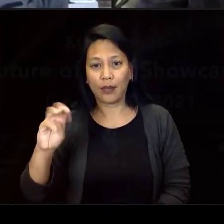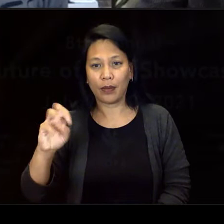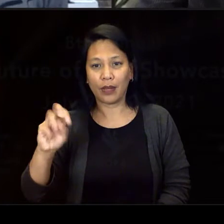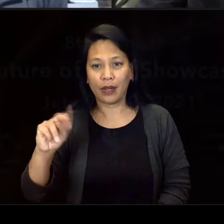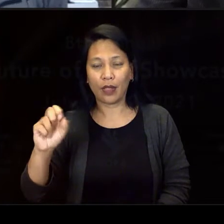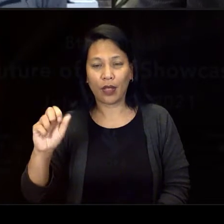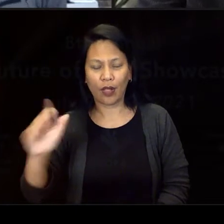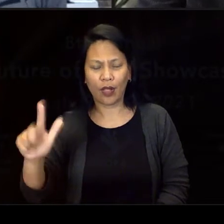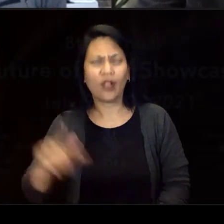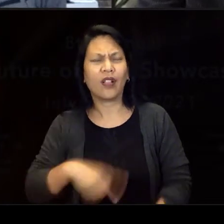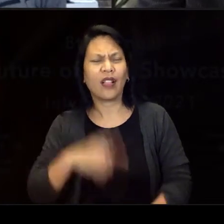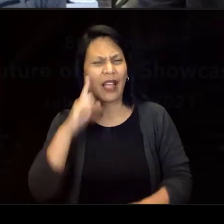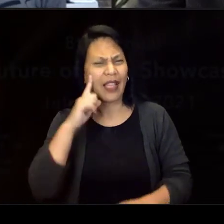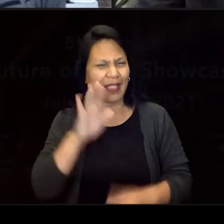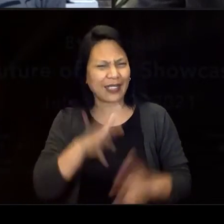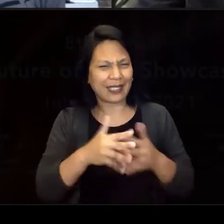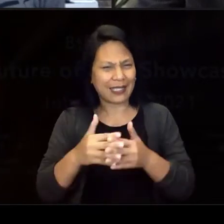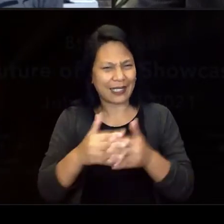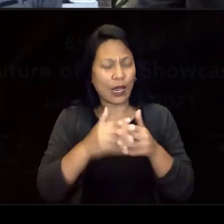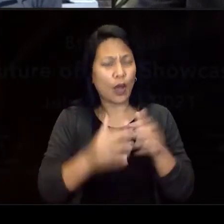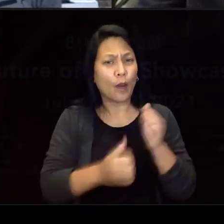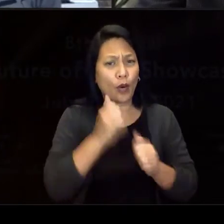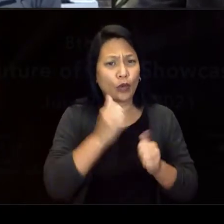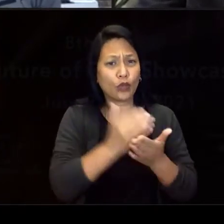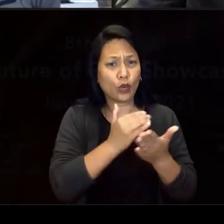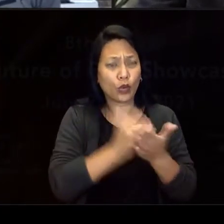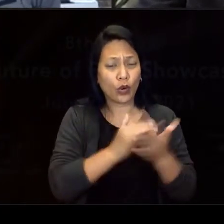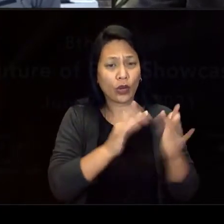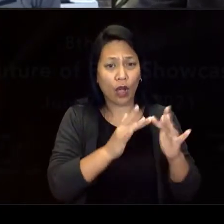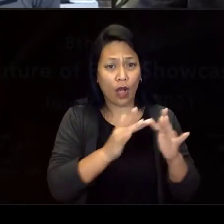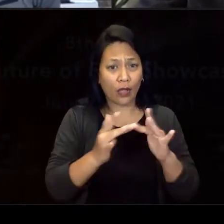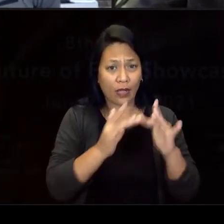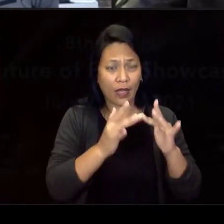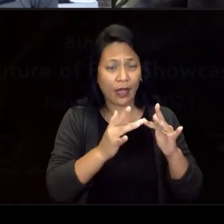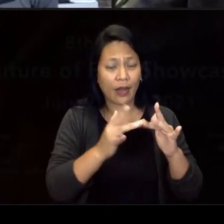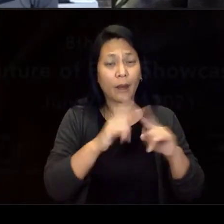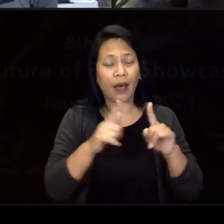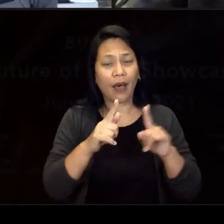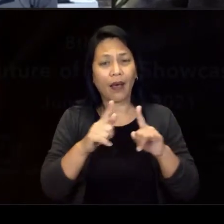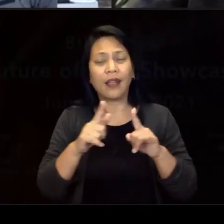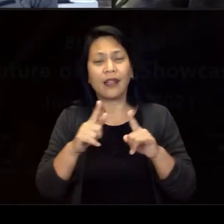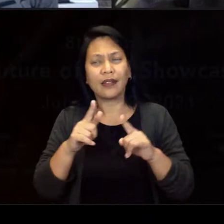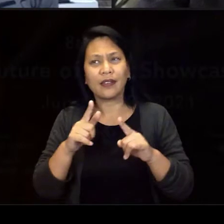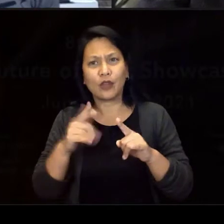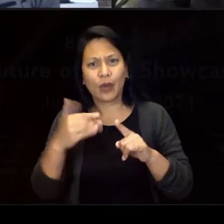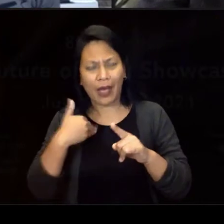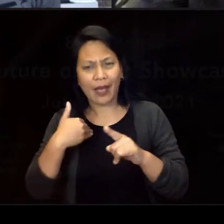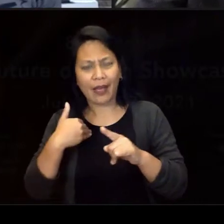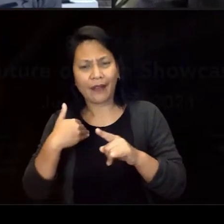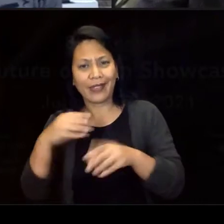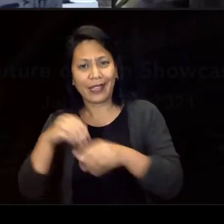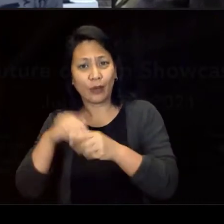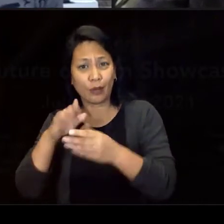I believe most of it is online, but then you do an in-person. But I will say I had applied.